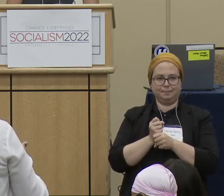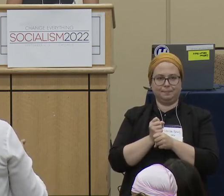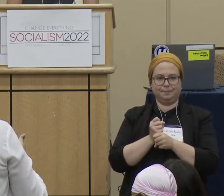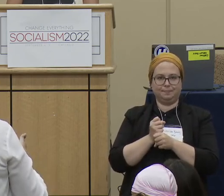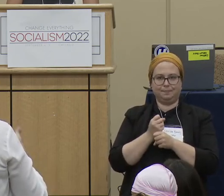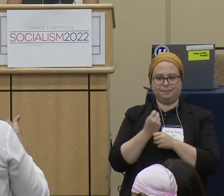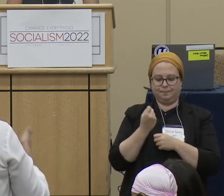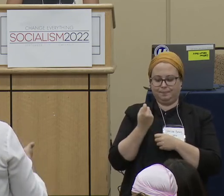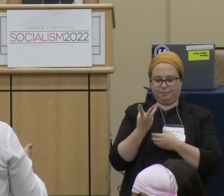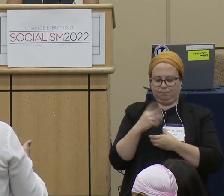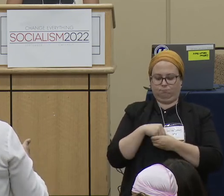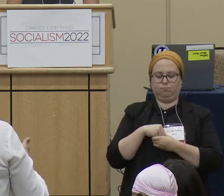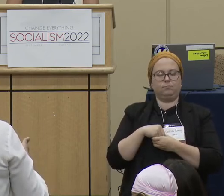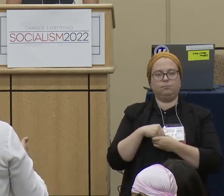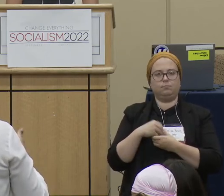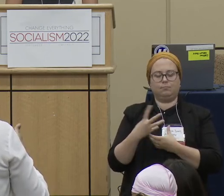violence as the only way to require such an intimate